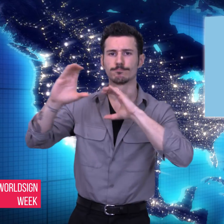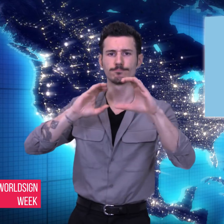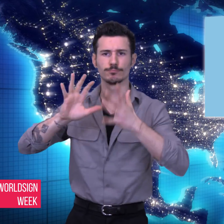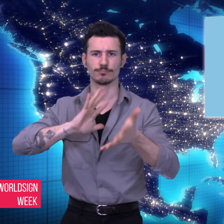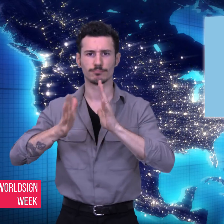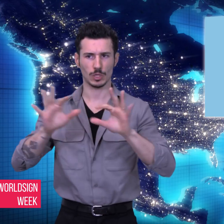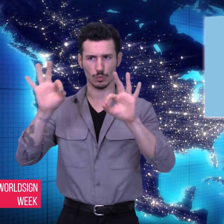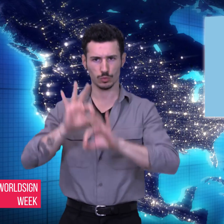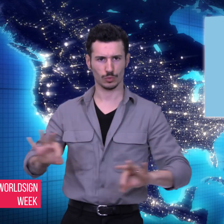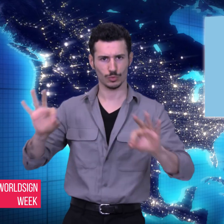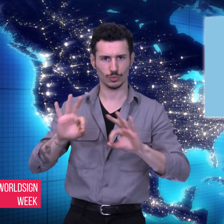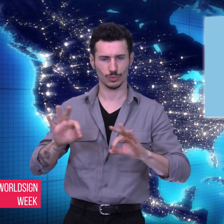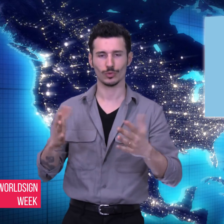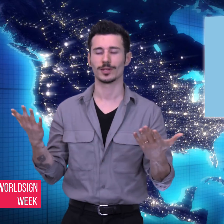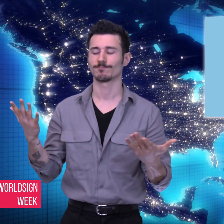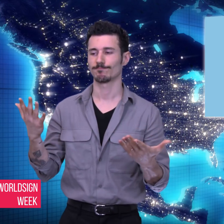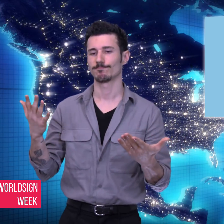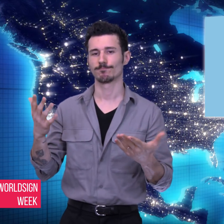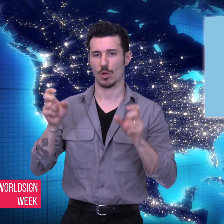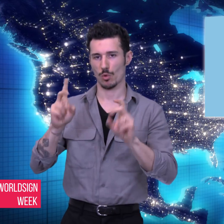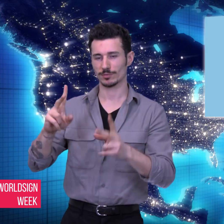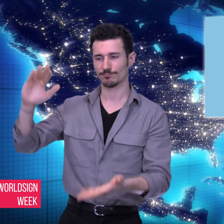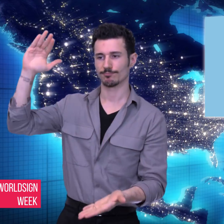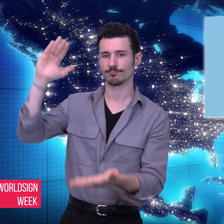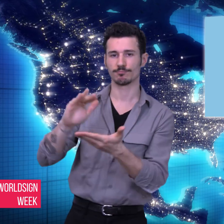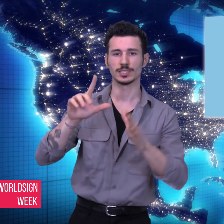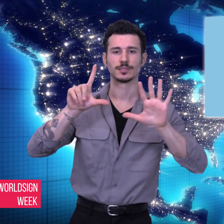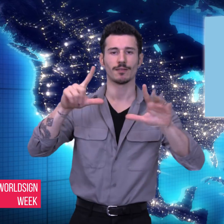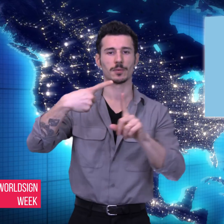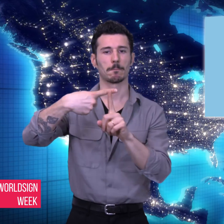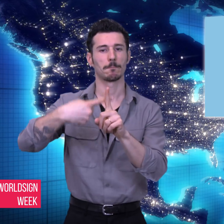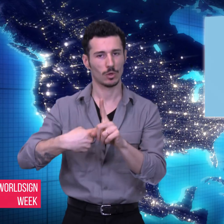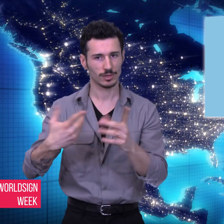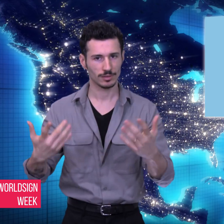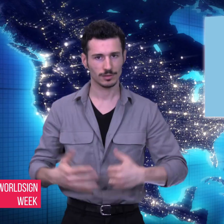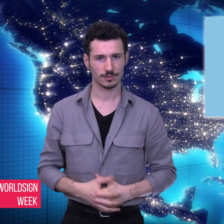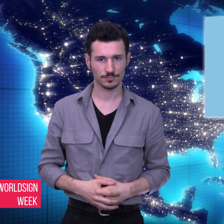to communicate with in sign language.